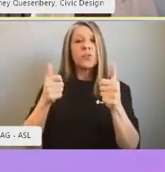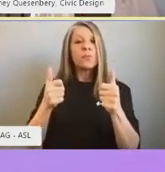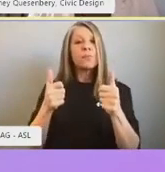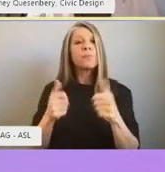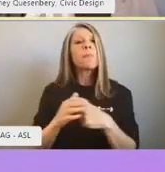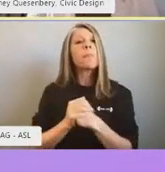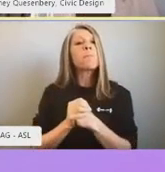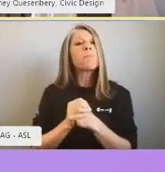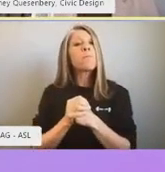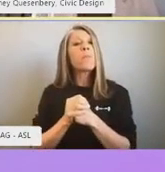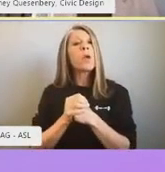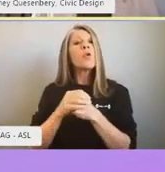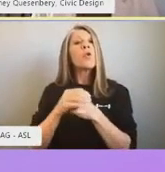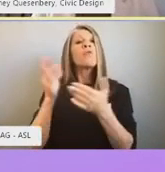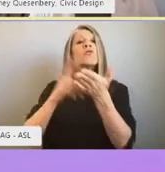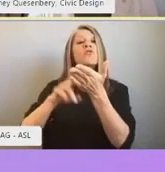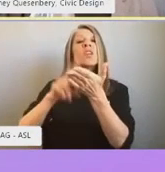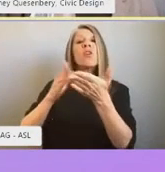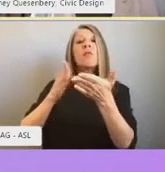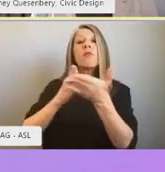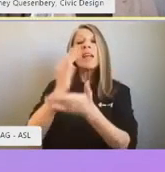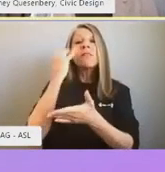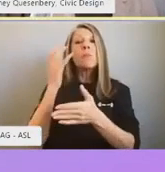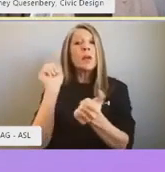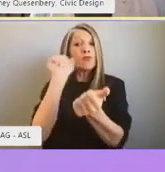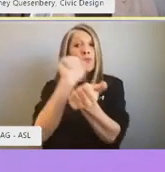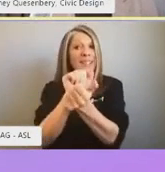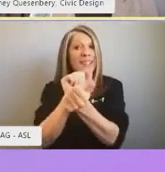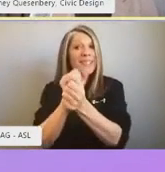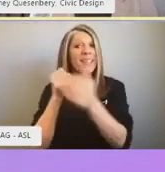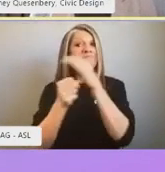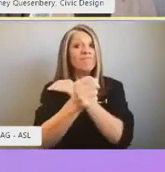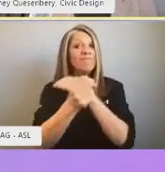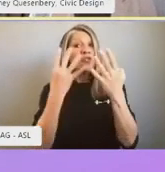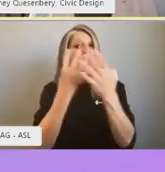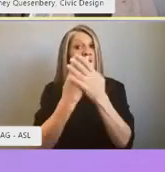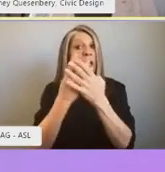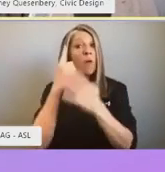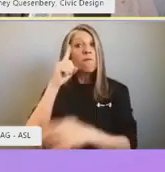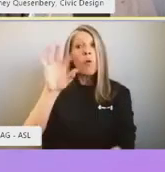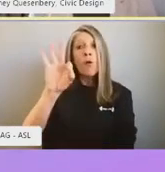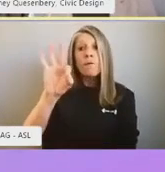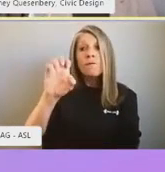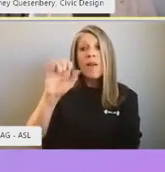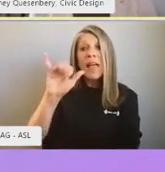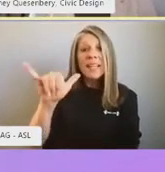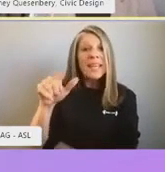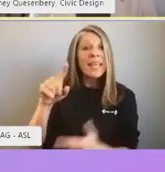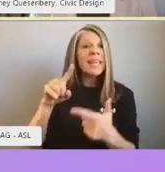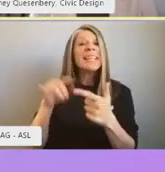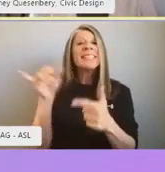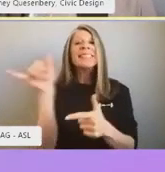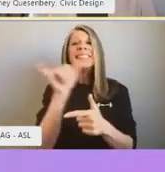for 20 years at the motor vehicles office, but making it easier and more proactive to do. Restoration of rights,